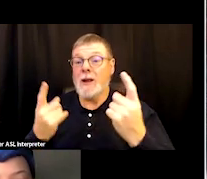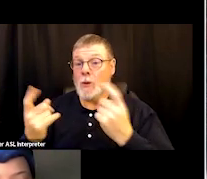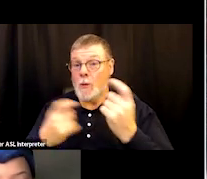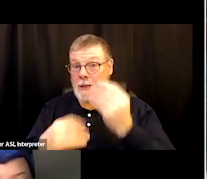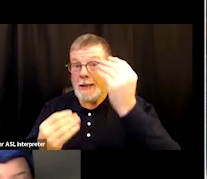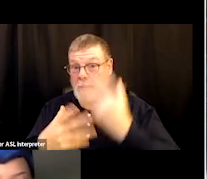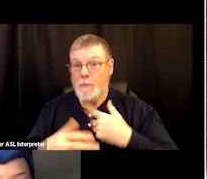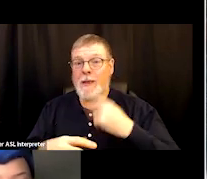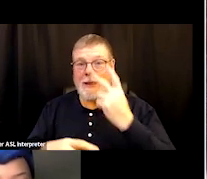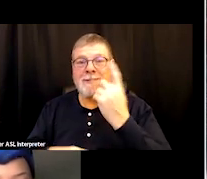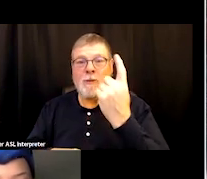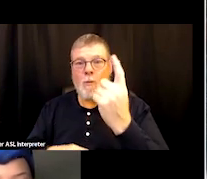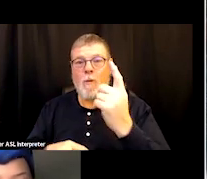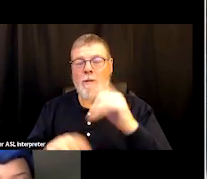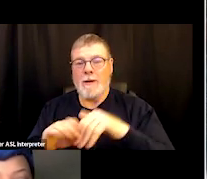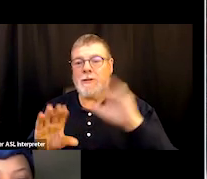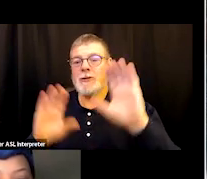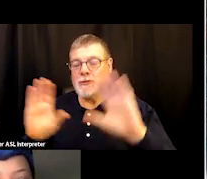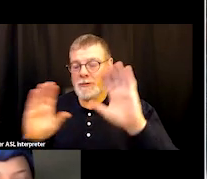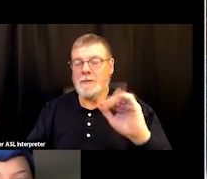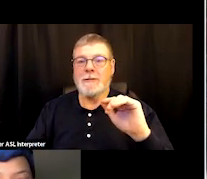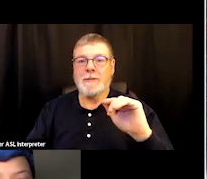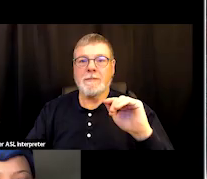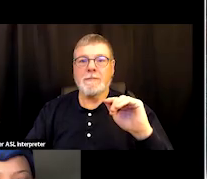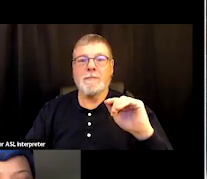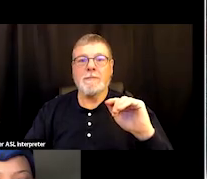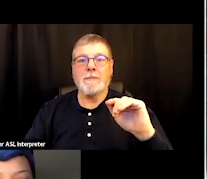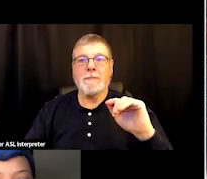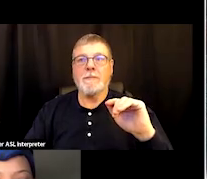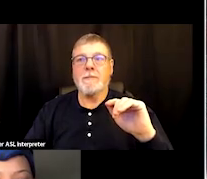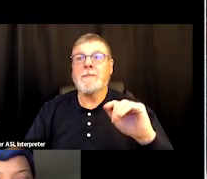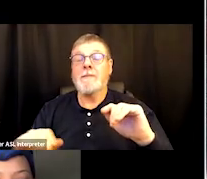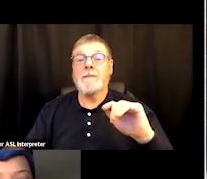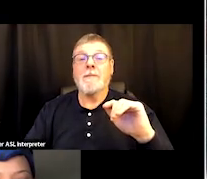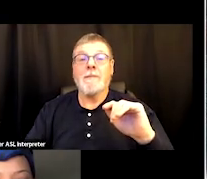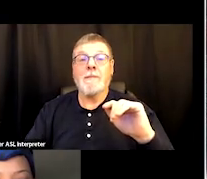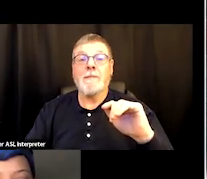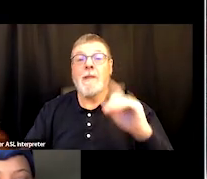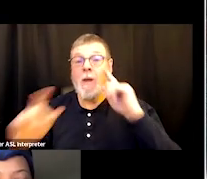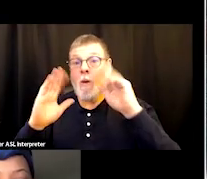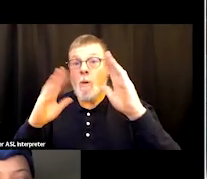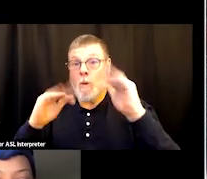I see one in the chat. How do you access the listings? Hopefully I was able to answer that, Bonnie,